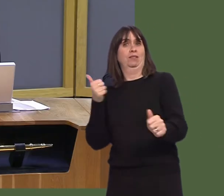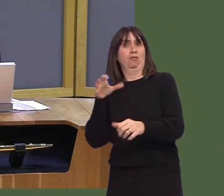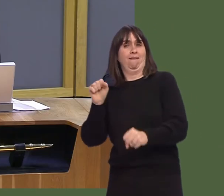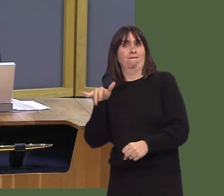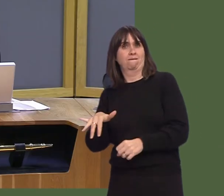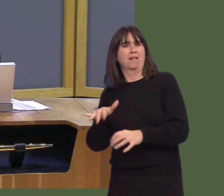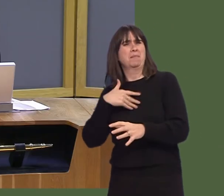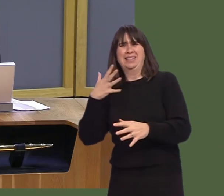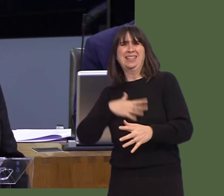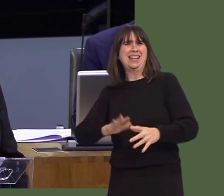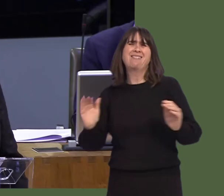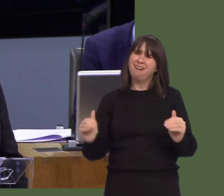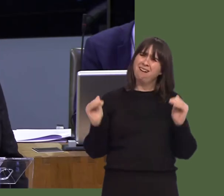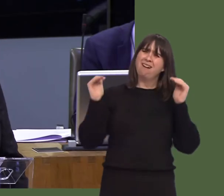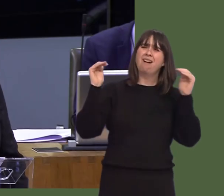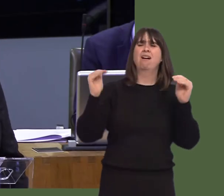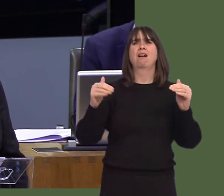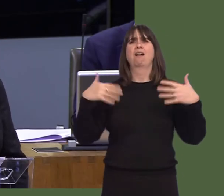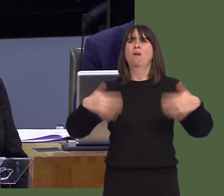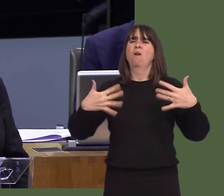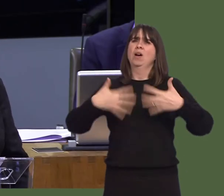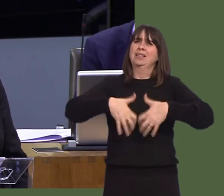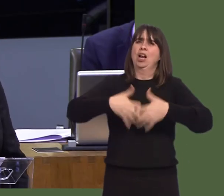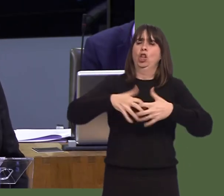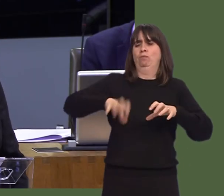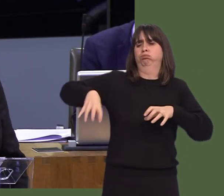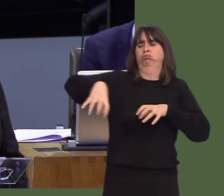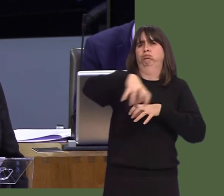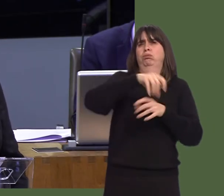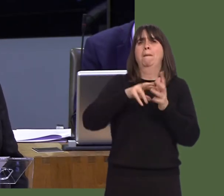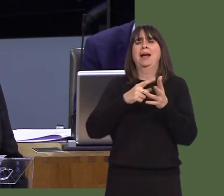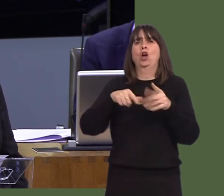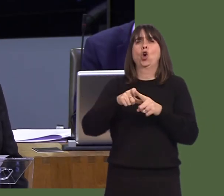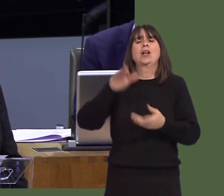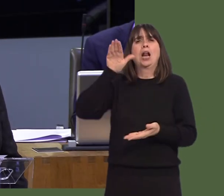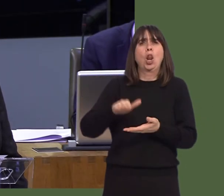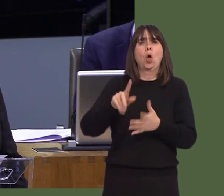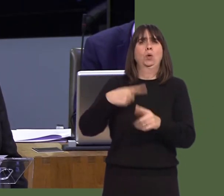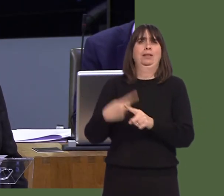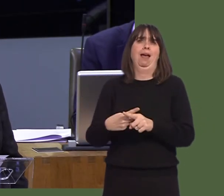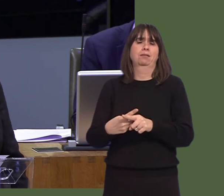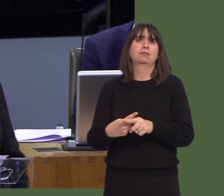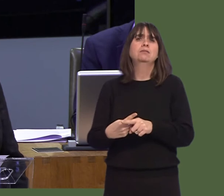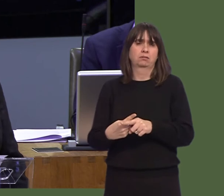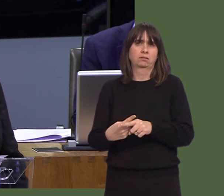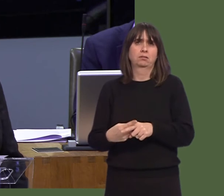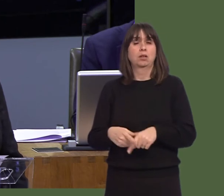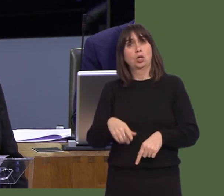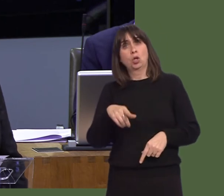Andrew RT Davies AM: Thank you, Presiding Officer. With your permission, could I extend a welcome to the new Member for Alyn and Deeside on